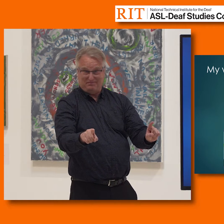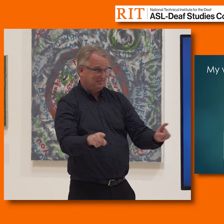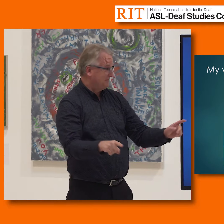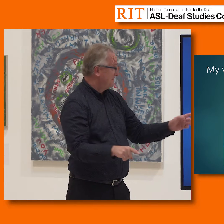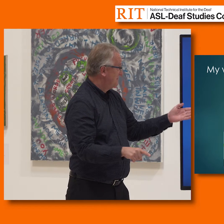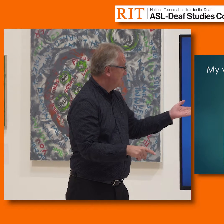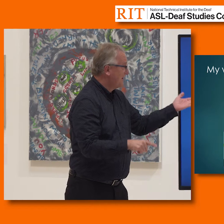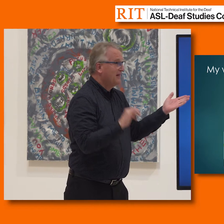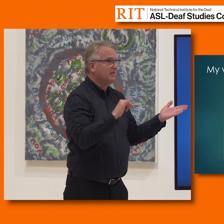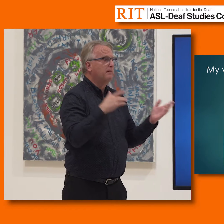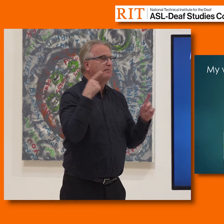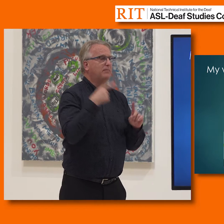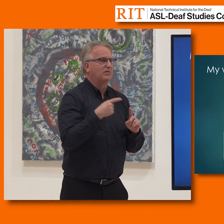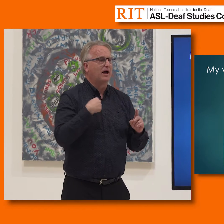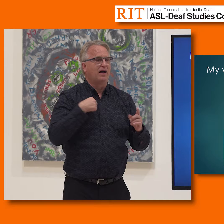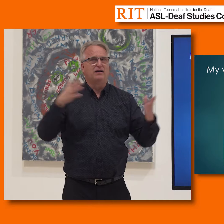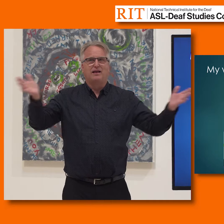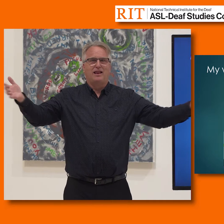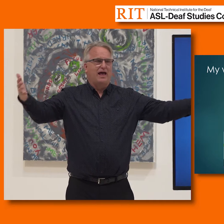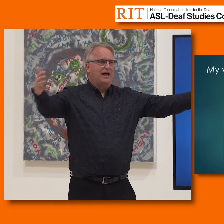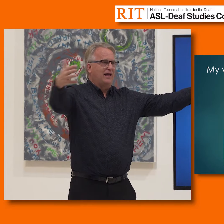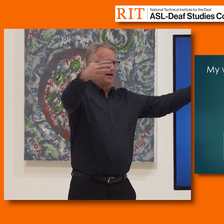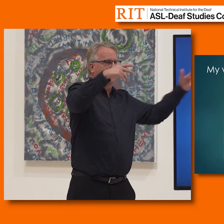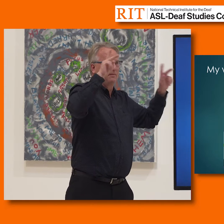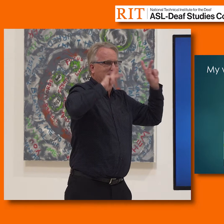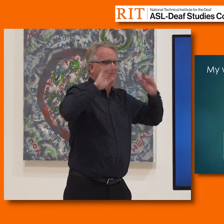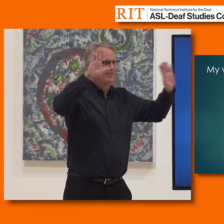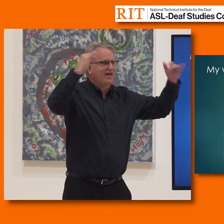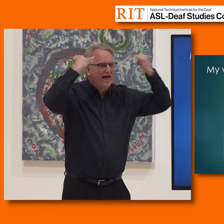only 5% of the Deaf community would respond in a likewise-- in the like fashion.